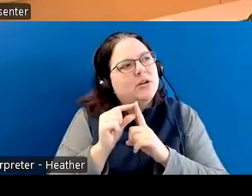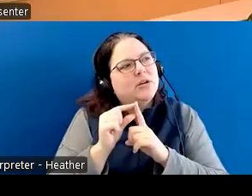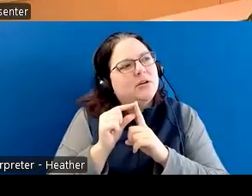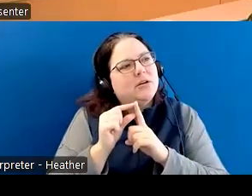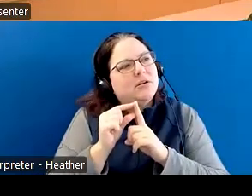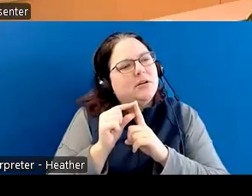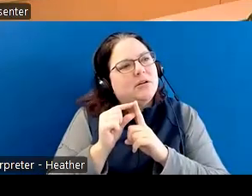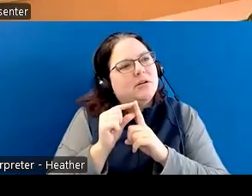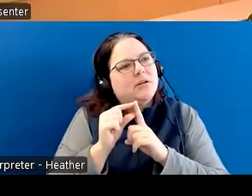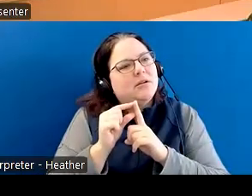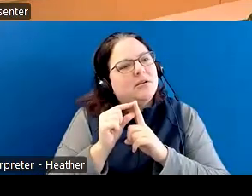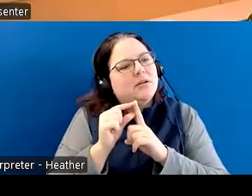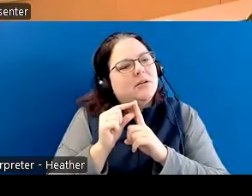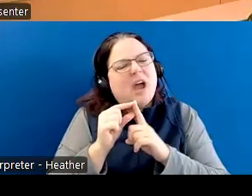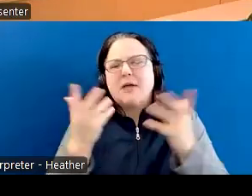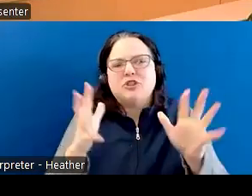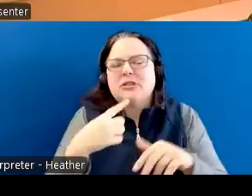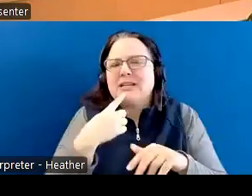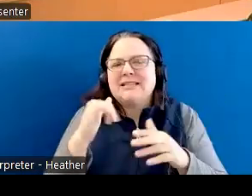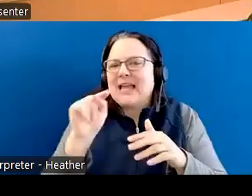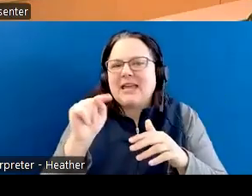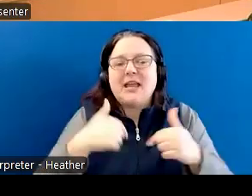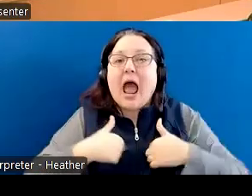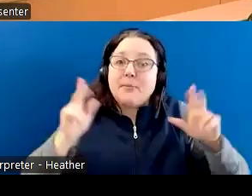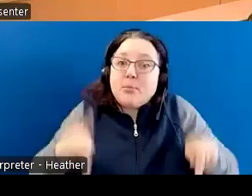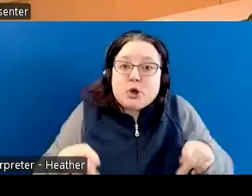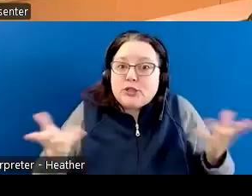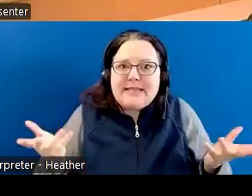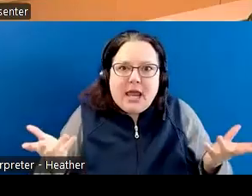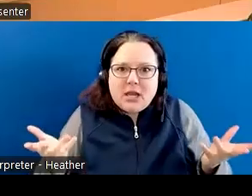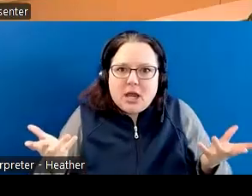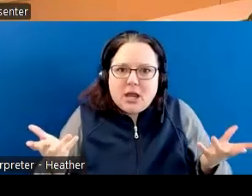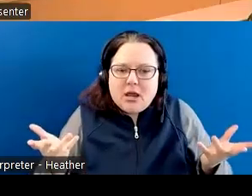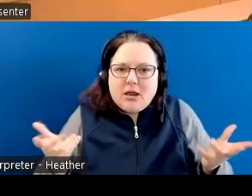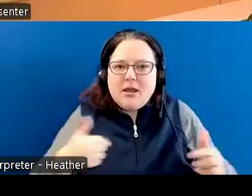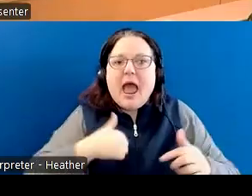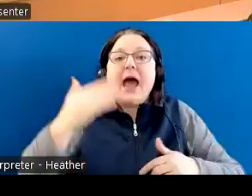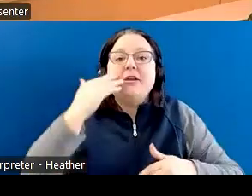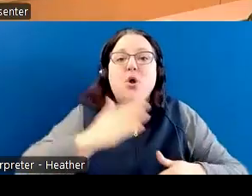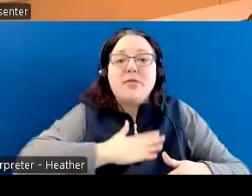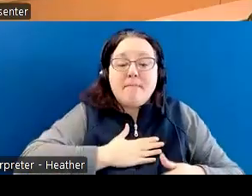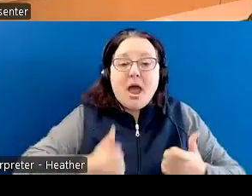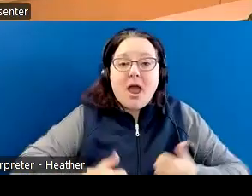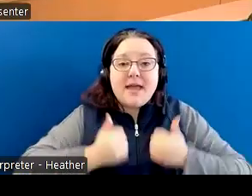going to completely just say it as I'm a person. Um I know that my lived experience is at just as